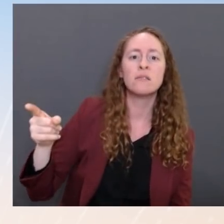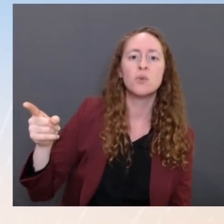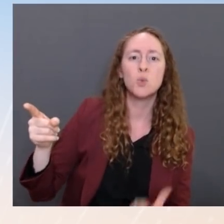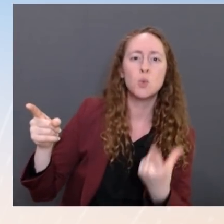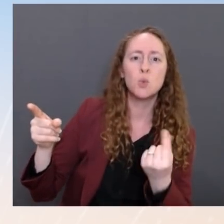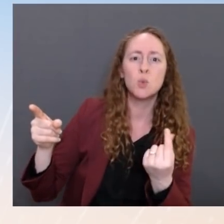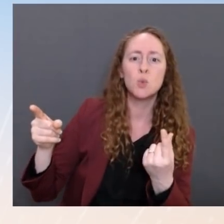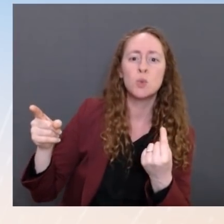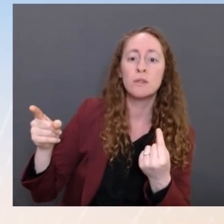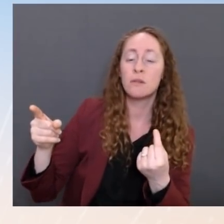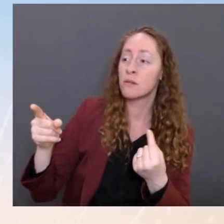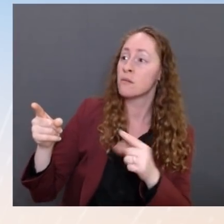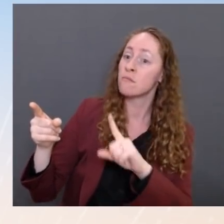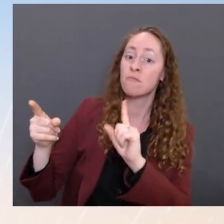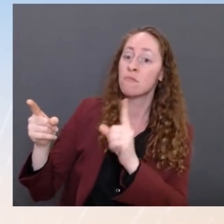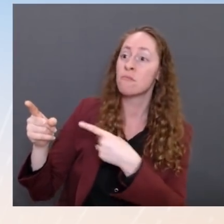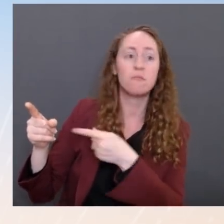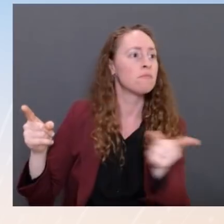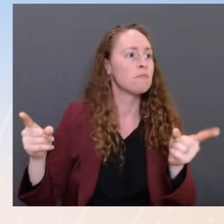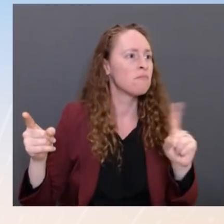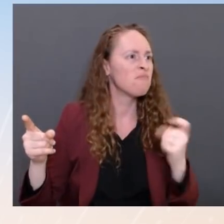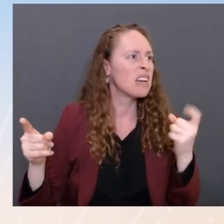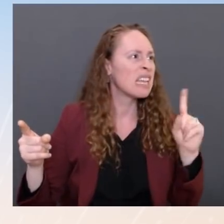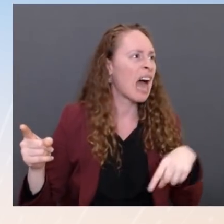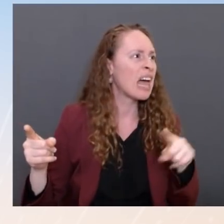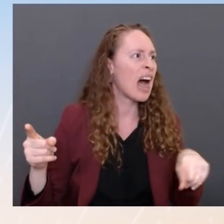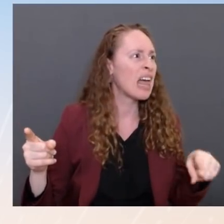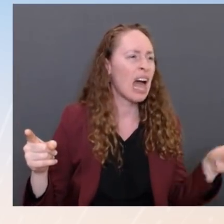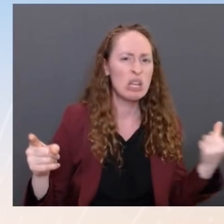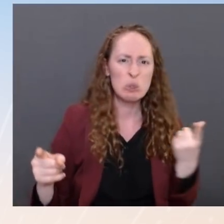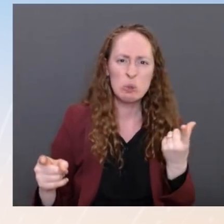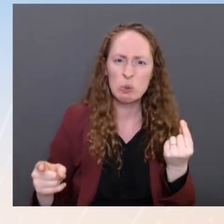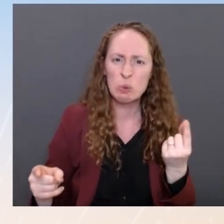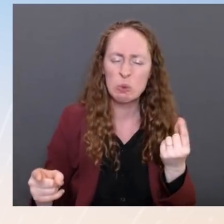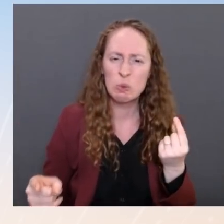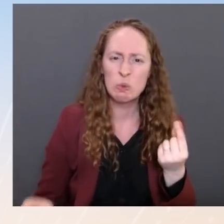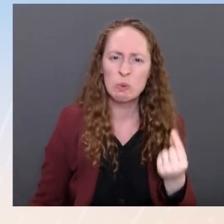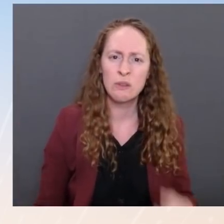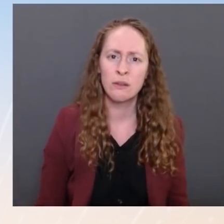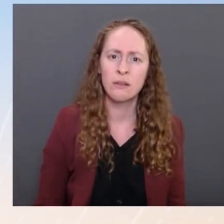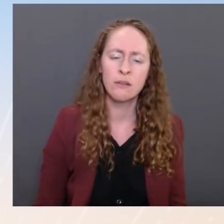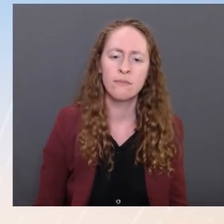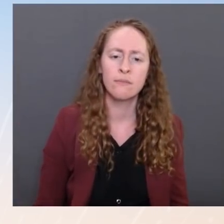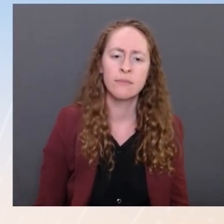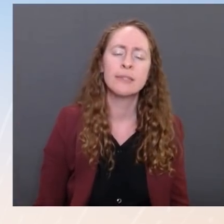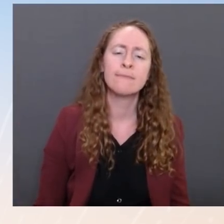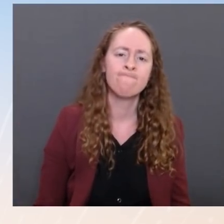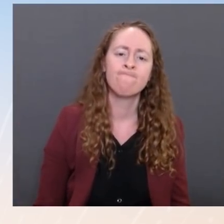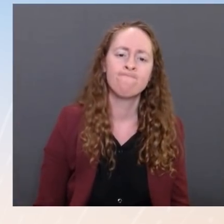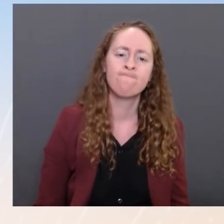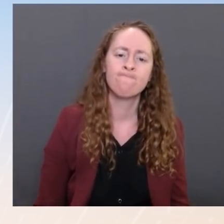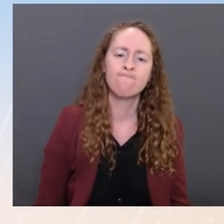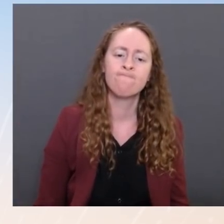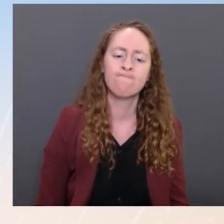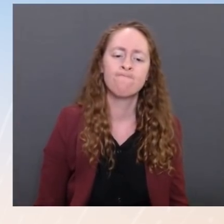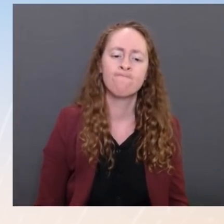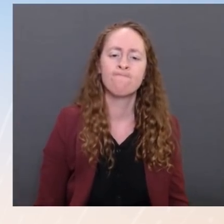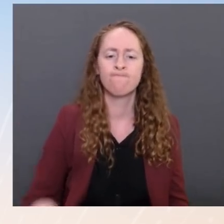Part of our effort is to ensure and work with other suppliers, who can ma- -- who make baby formula, who can meet the same needs of children